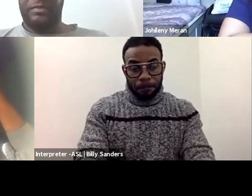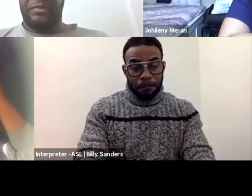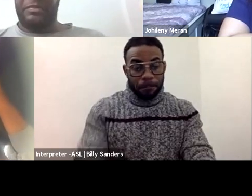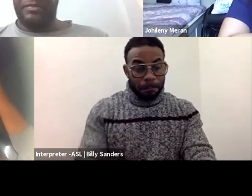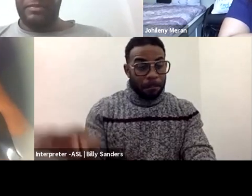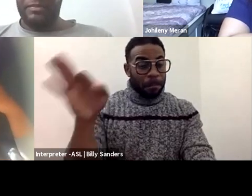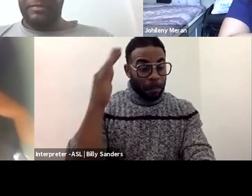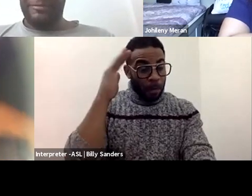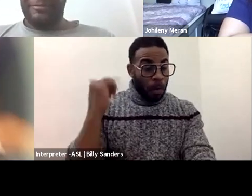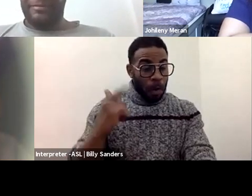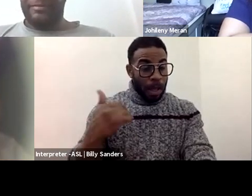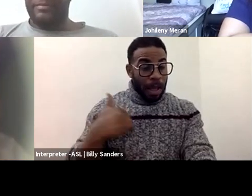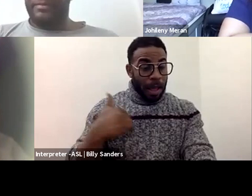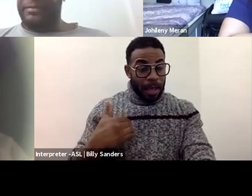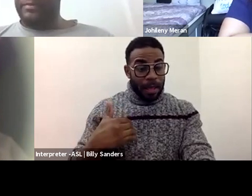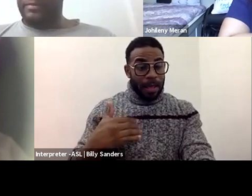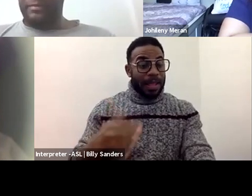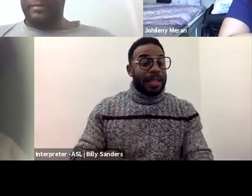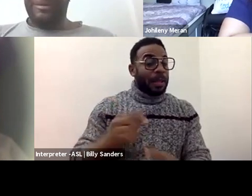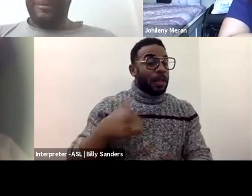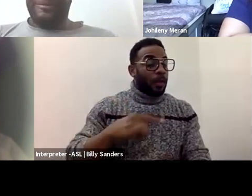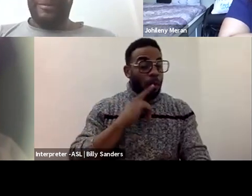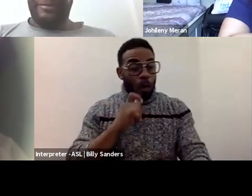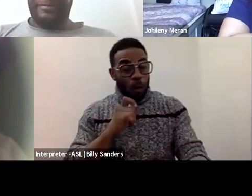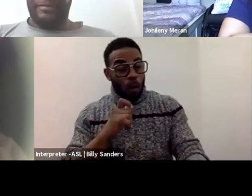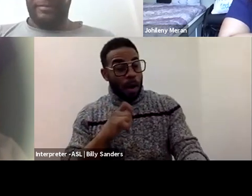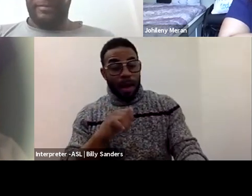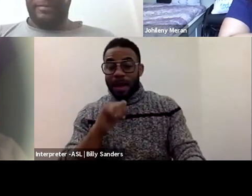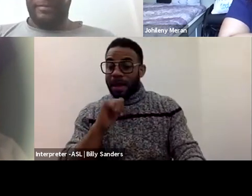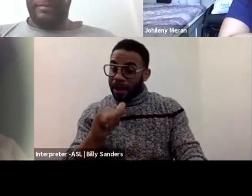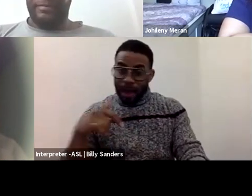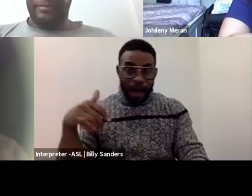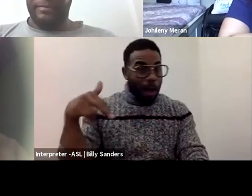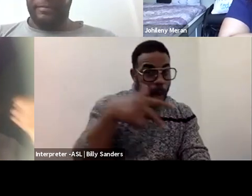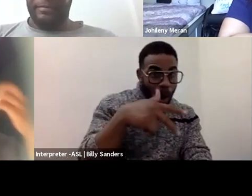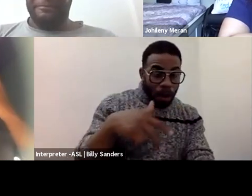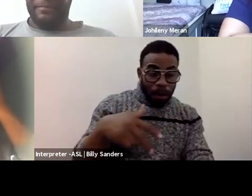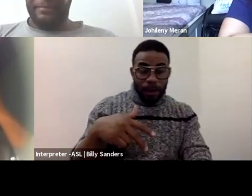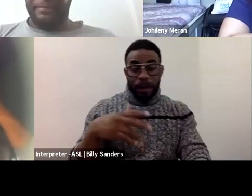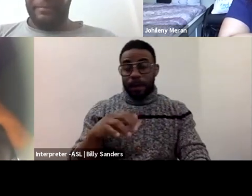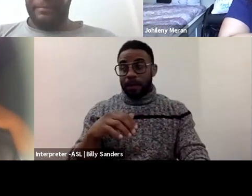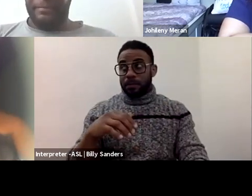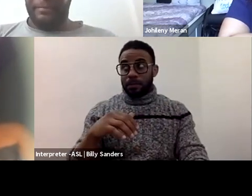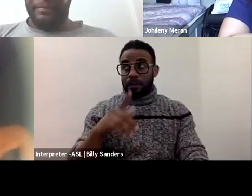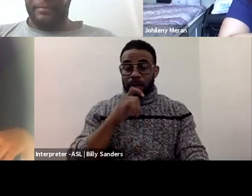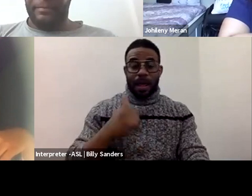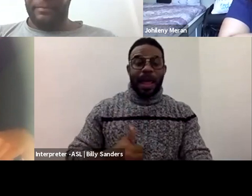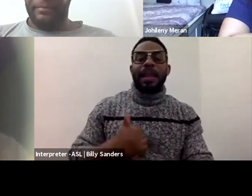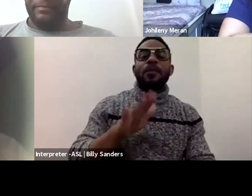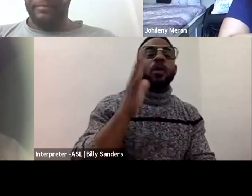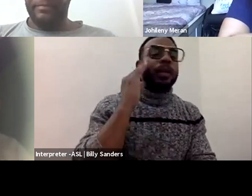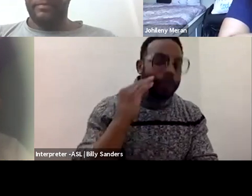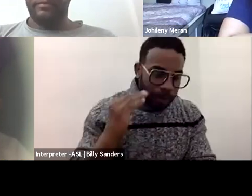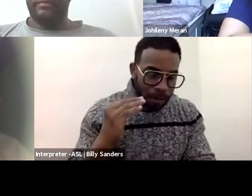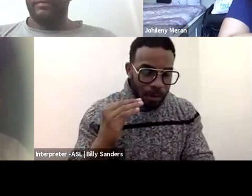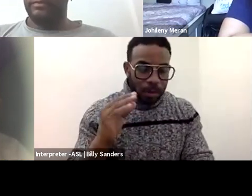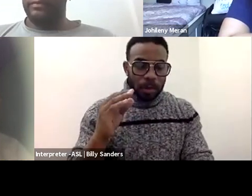for us to have. Especially for those of us who are not walking or excuse me, not living your experience.